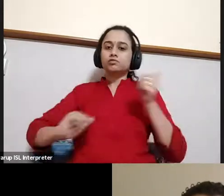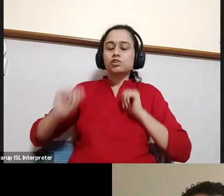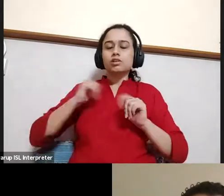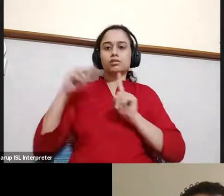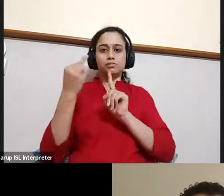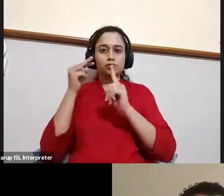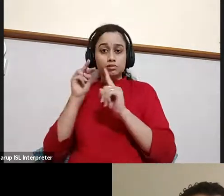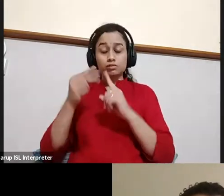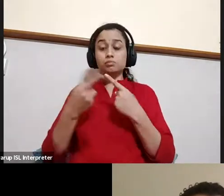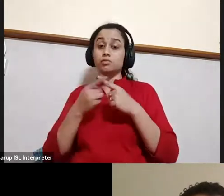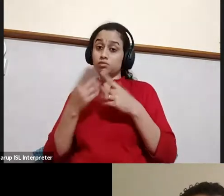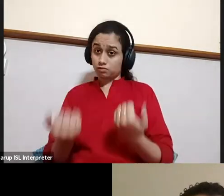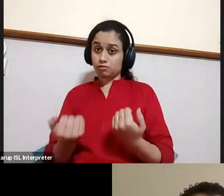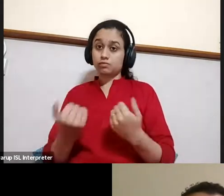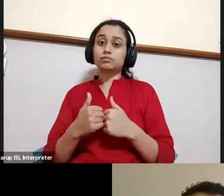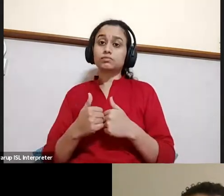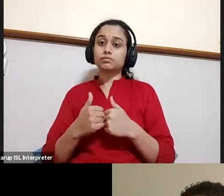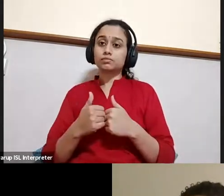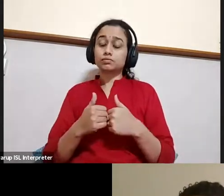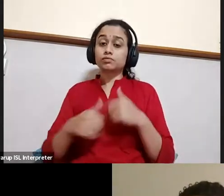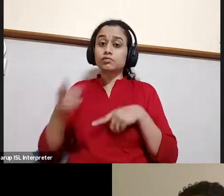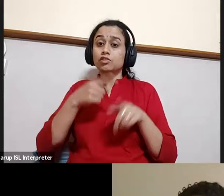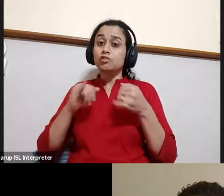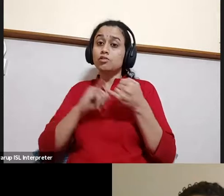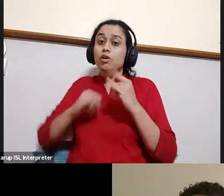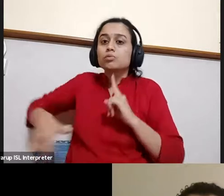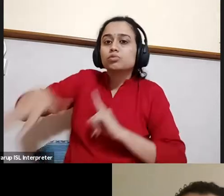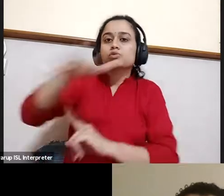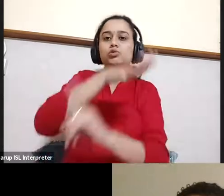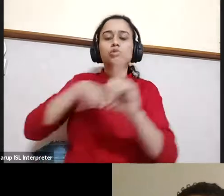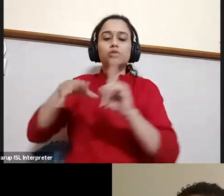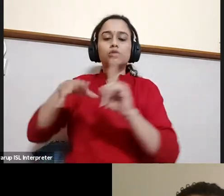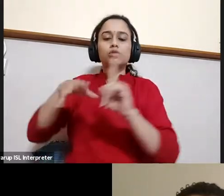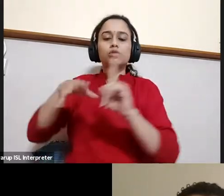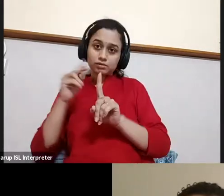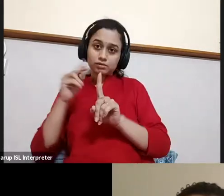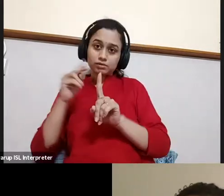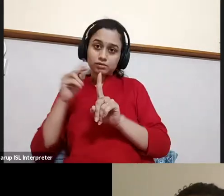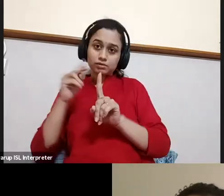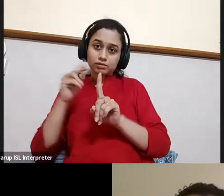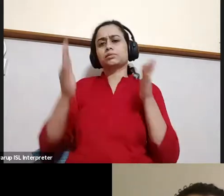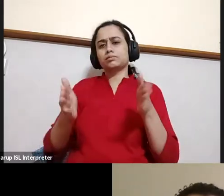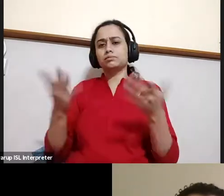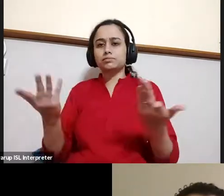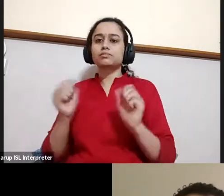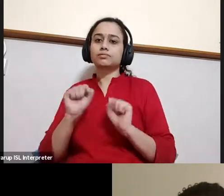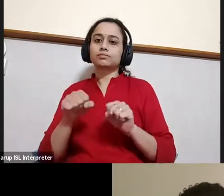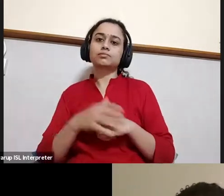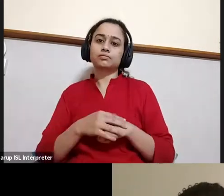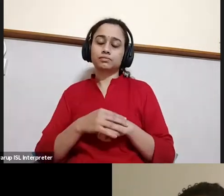also from a sociological perspective in a limited sense of course so i think those two sides of